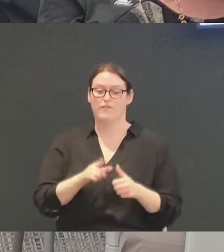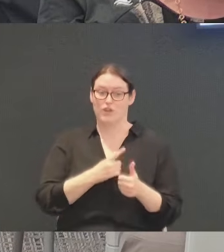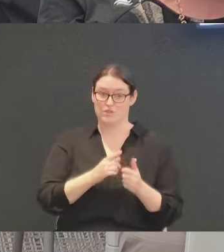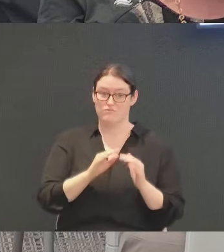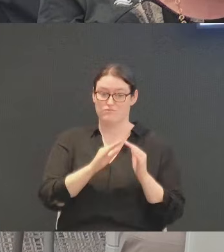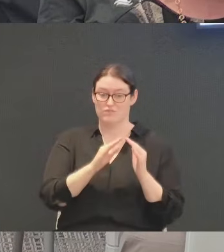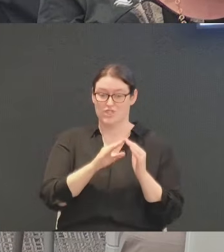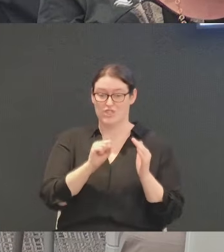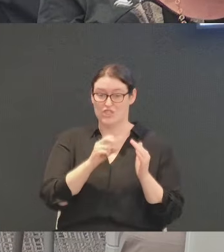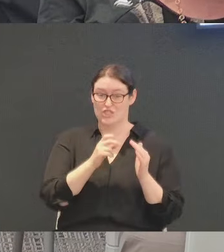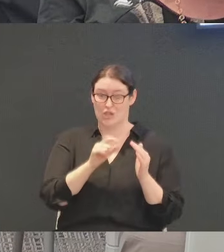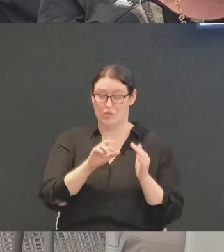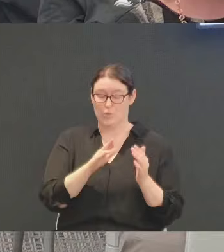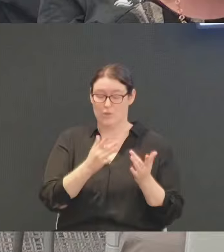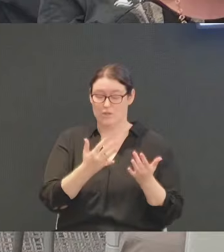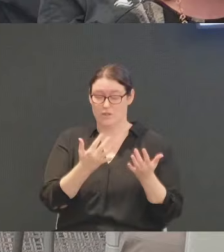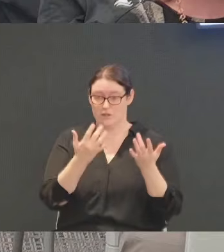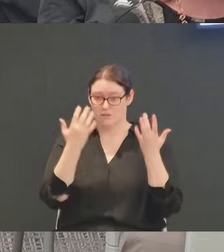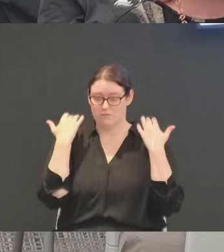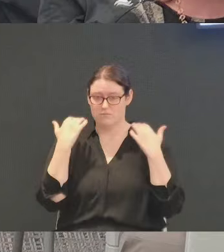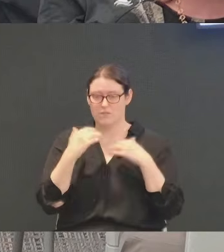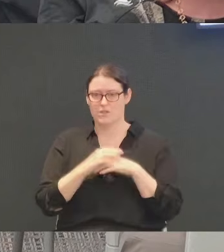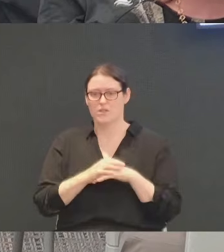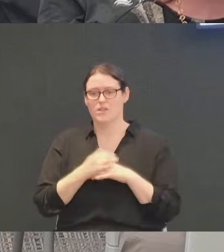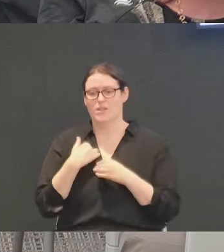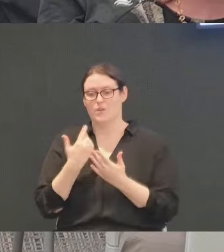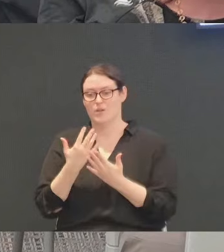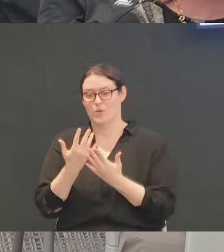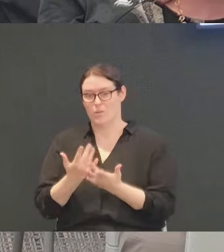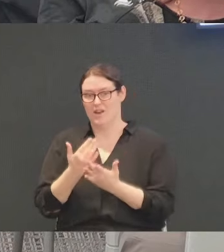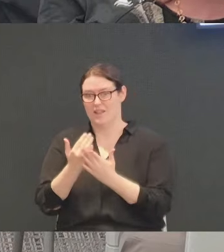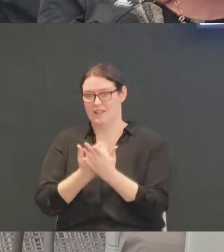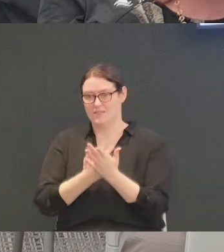was overwhelming. After spending some time on a waiting list I eventually ended up going into the